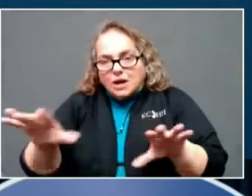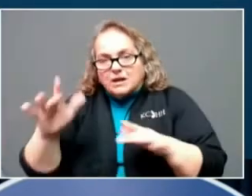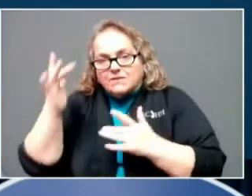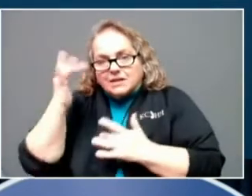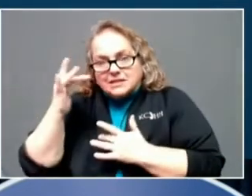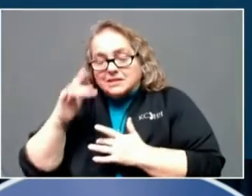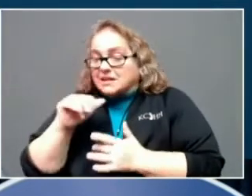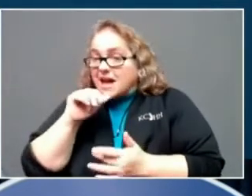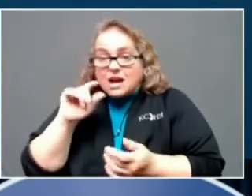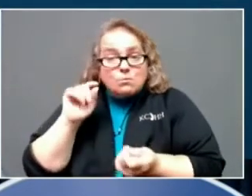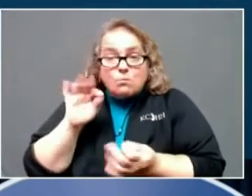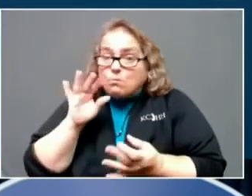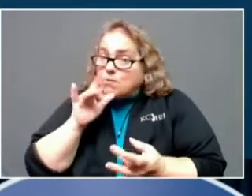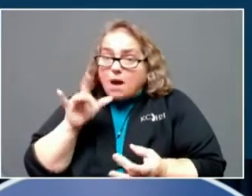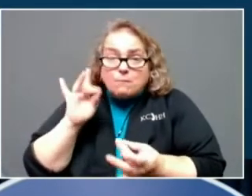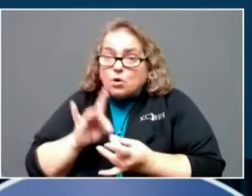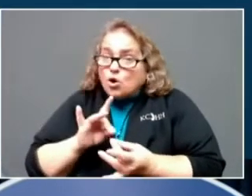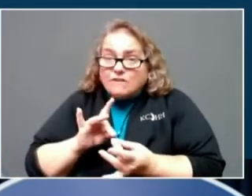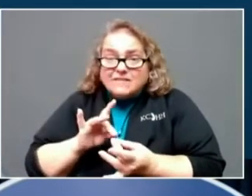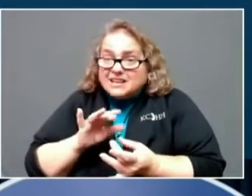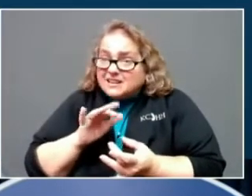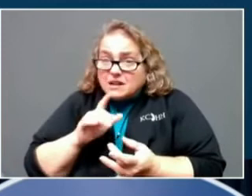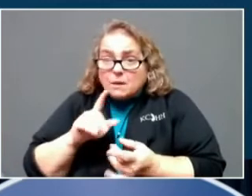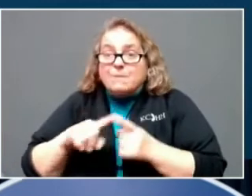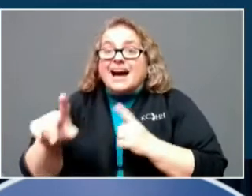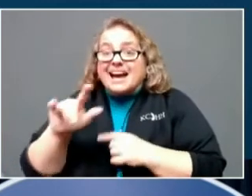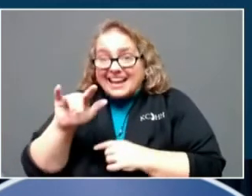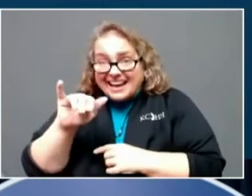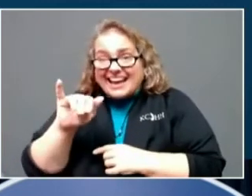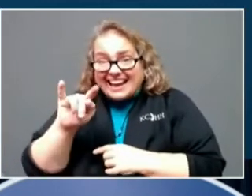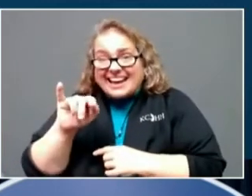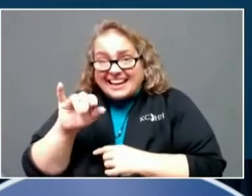needs to wear a mask for the full 10 days of isolation or quarantine, but